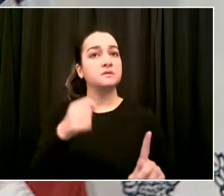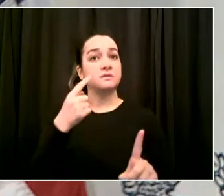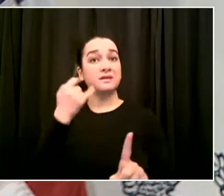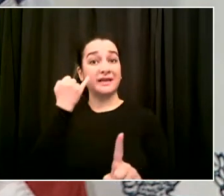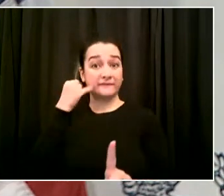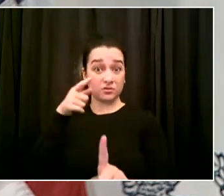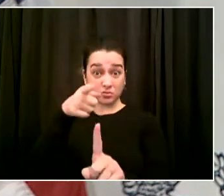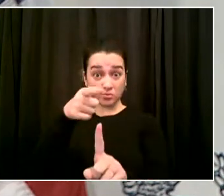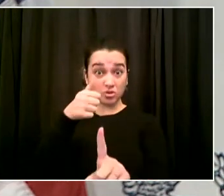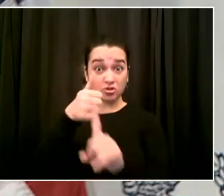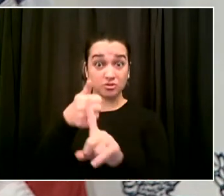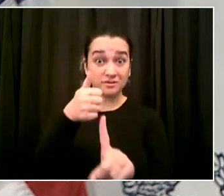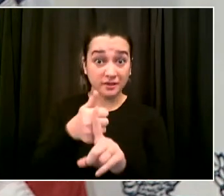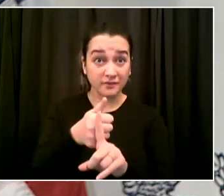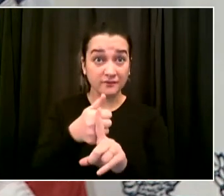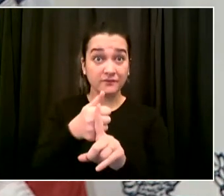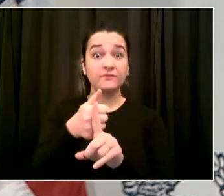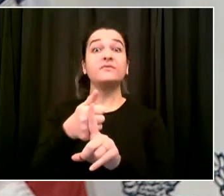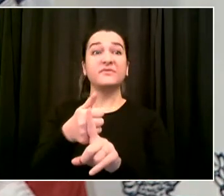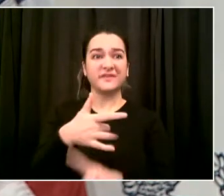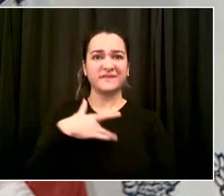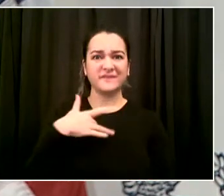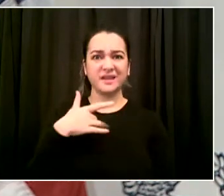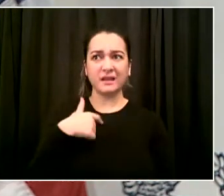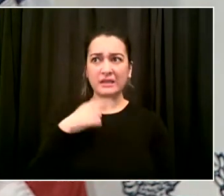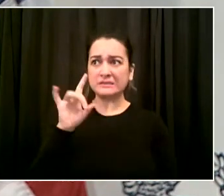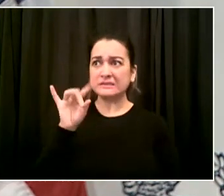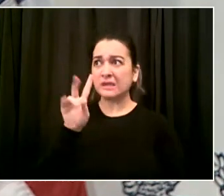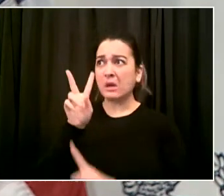DISCRIMINATION SHOULD CALL 311 BECAUSE WE NEED TO FOLLOWL UP OON THOSE CASES AND